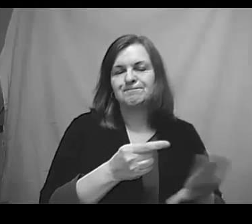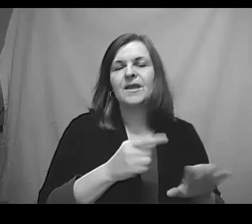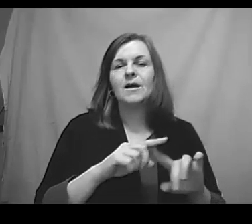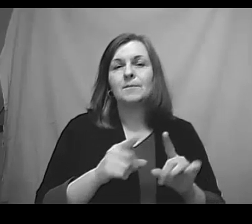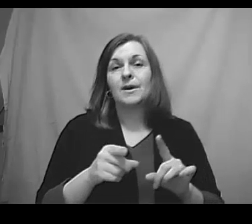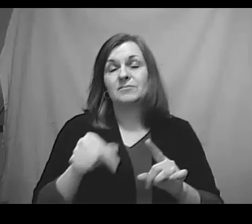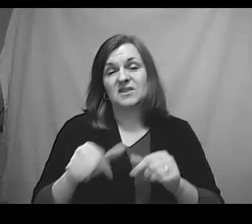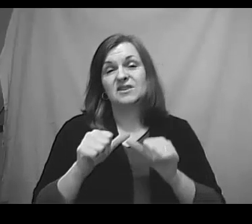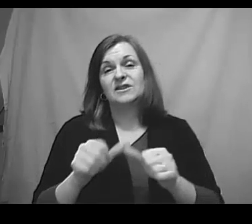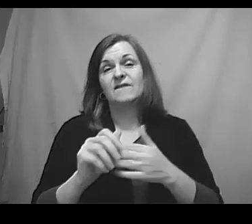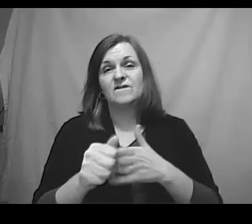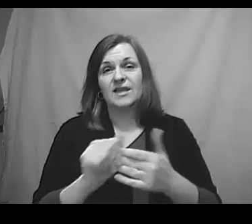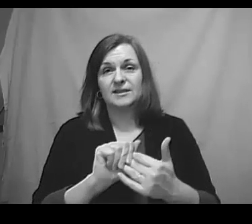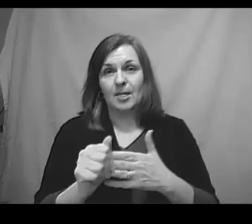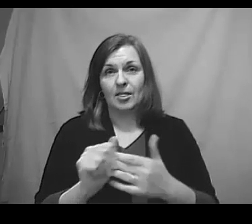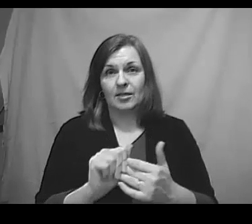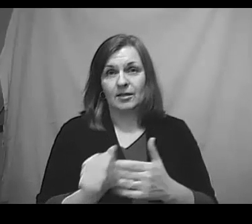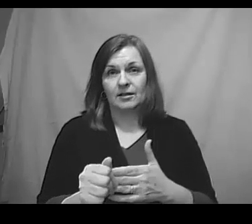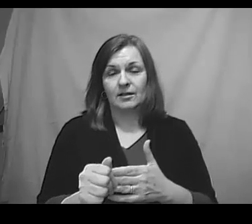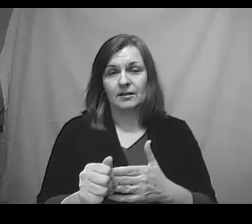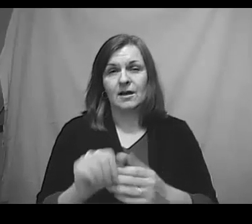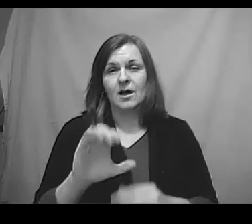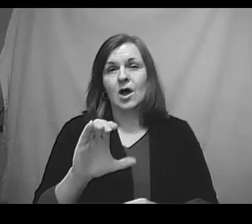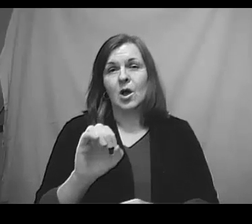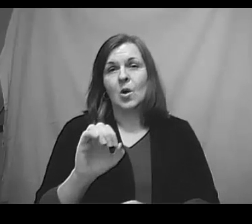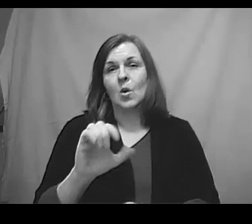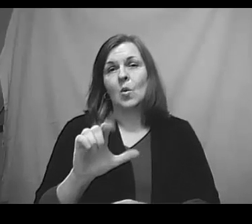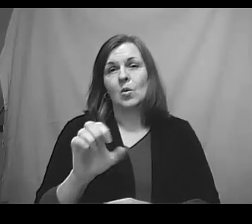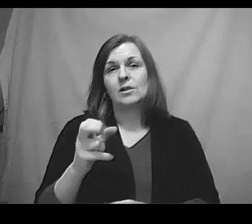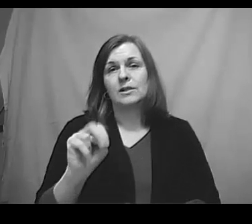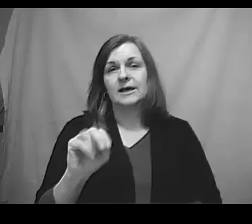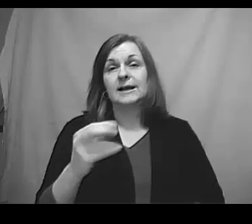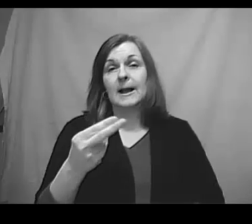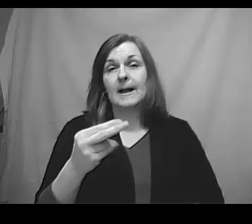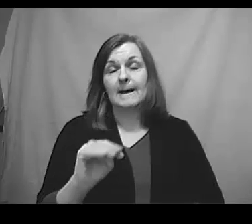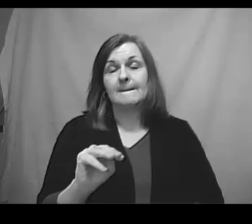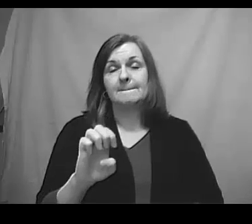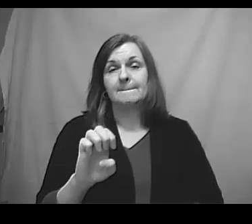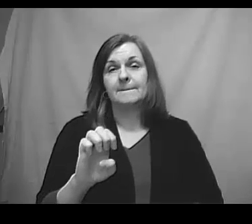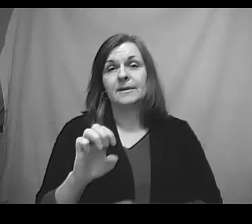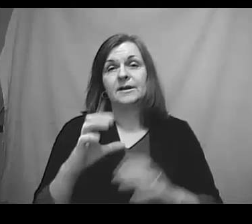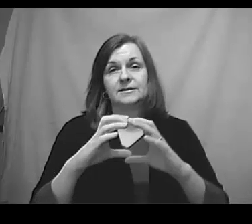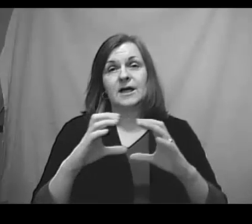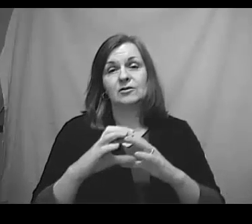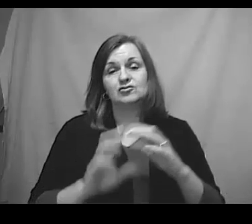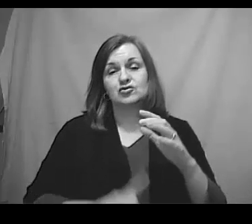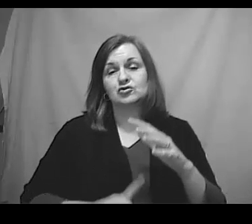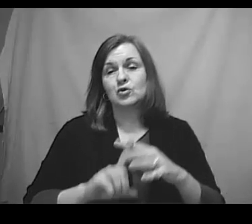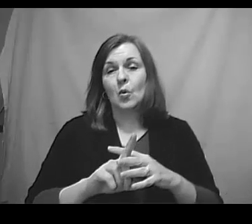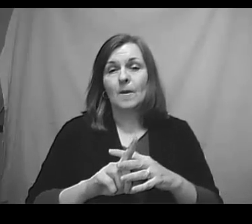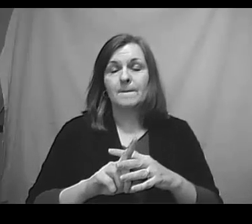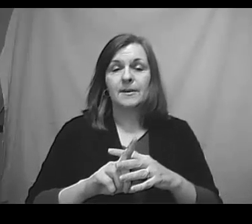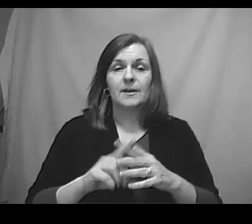but they still are flexible so we look at collenchyme cells as being present in